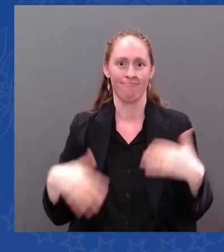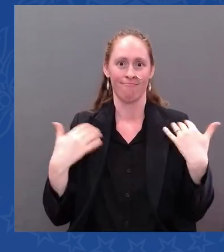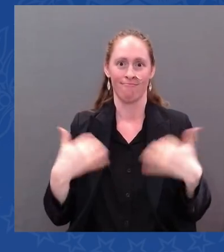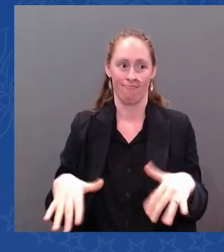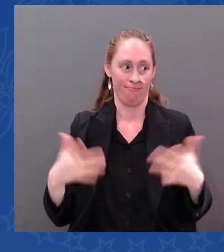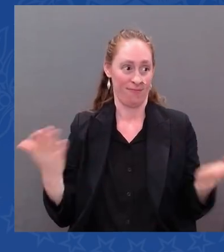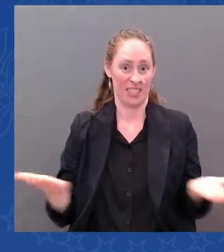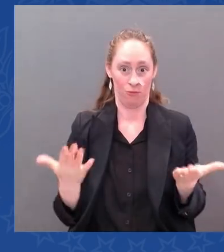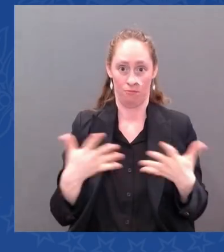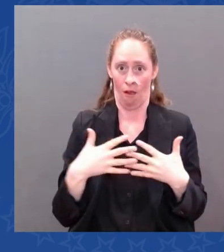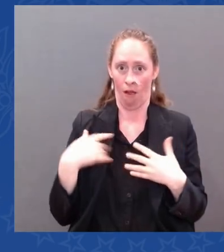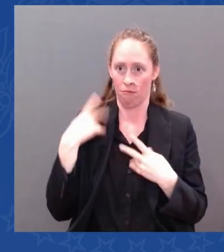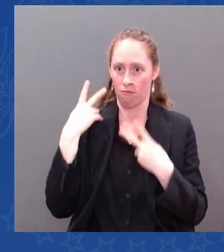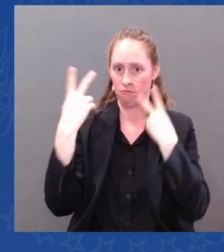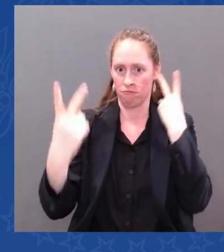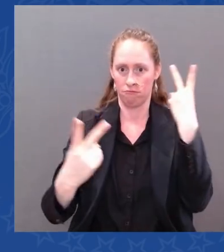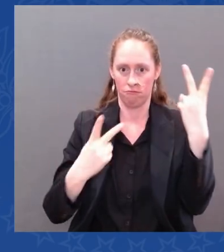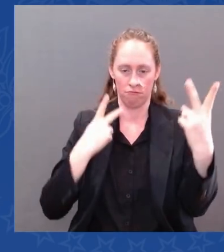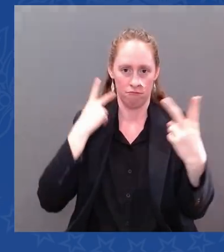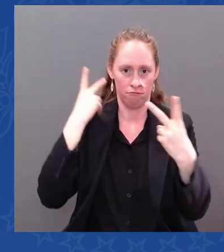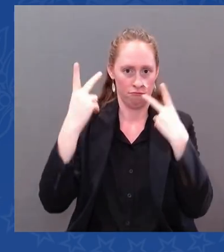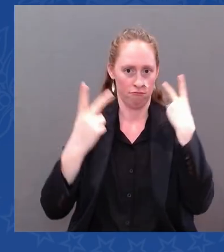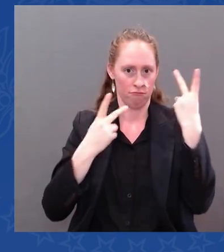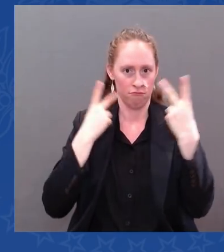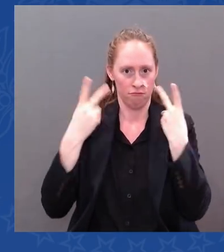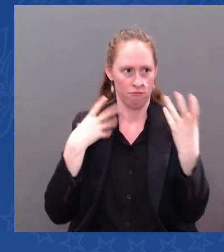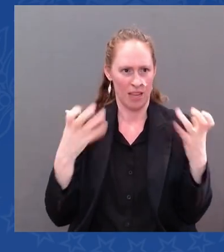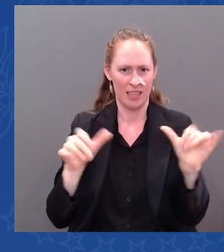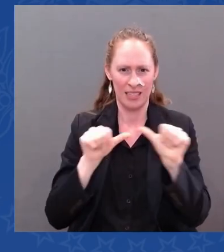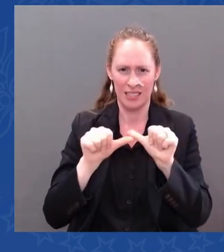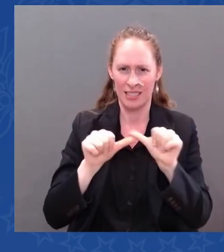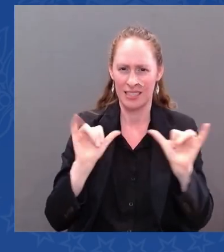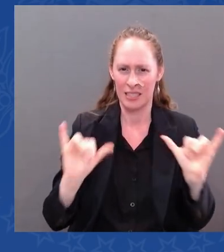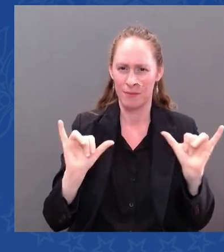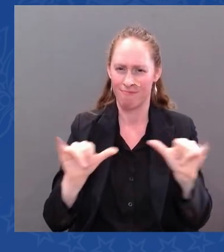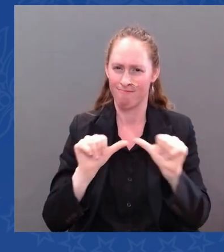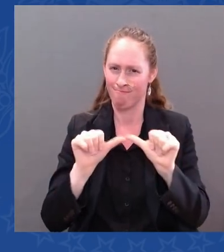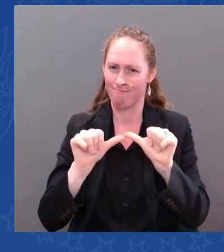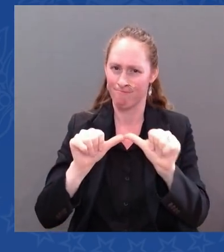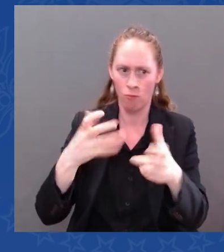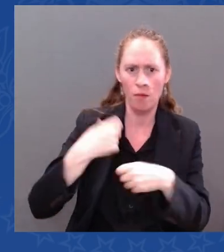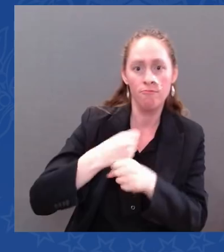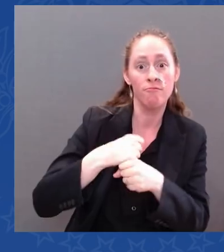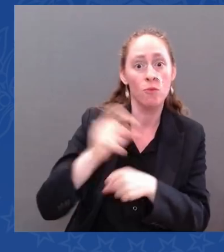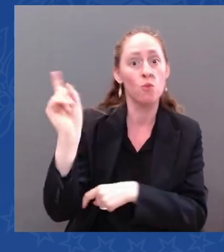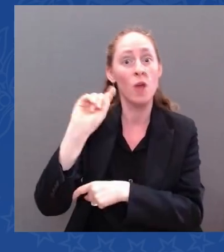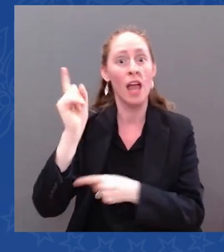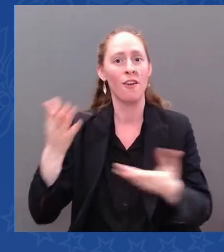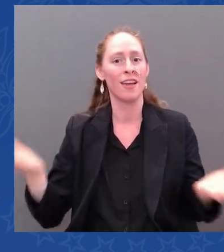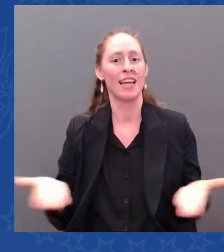we're going to keep building millions of good-paying jobs, and they're real jobs. And to build on progress,